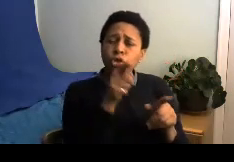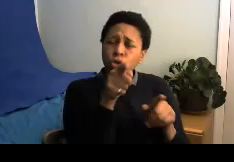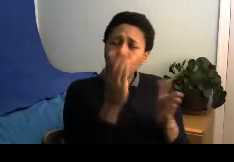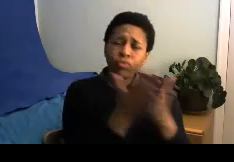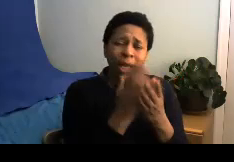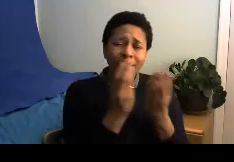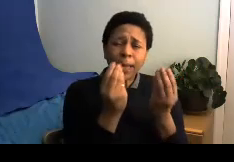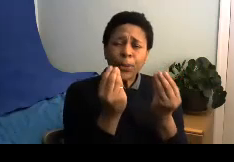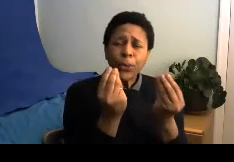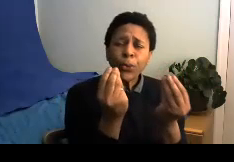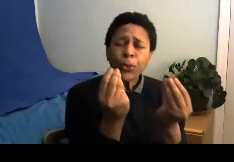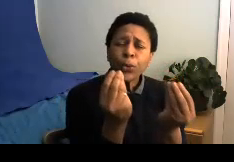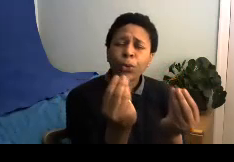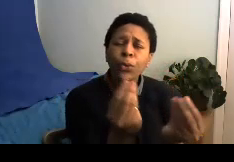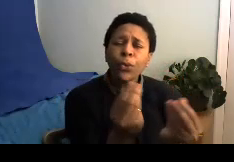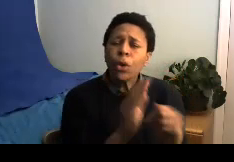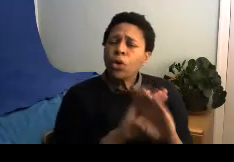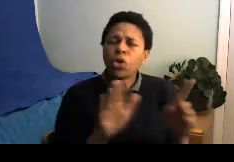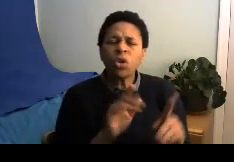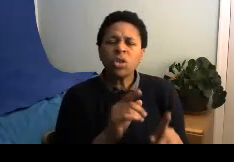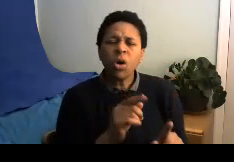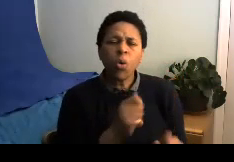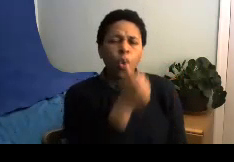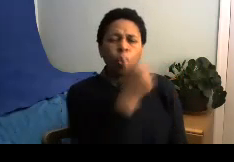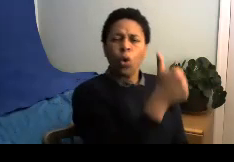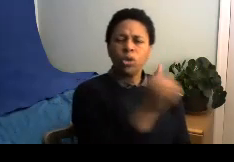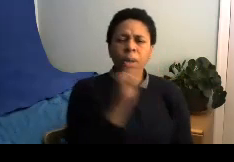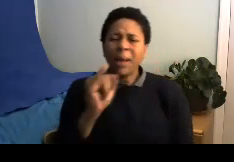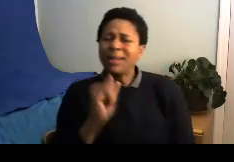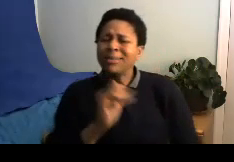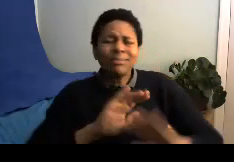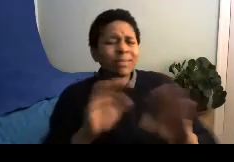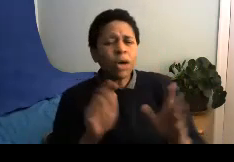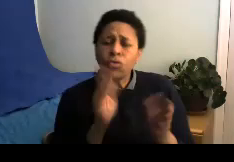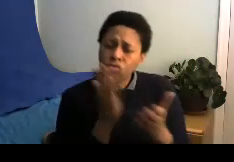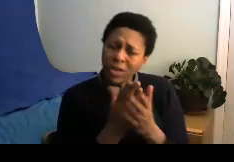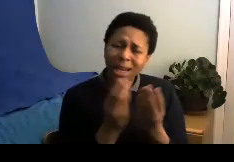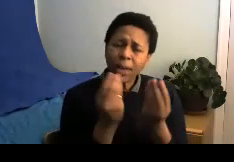Paul: Well, thank you. Um, I think, you know, for me,